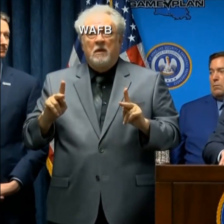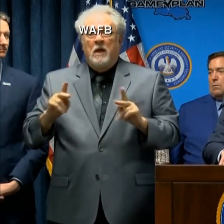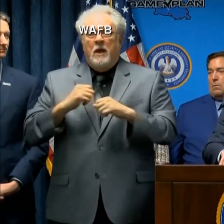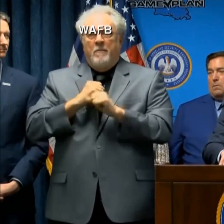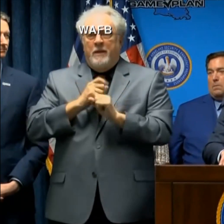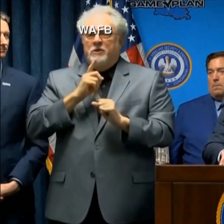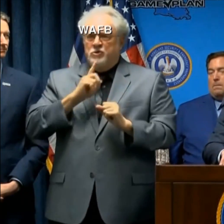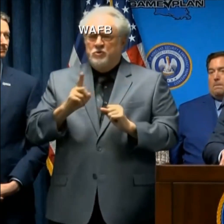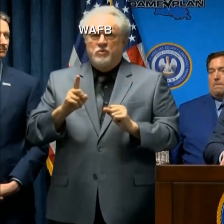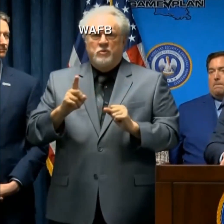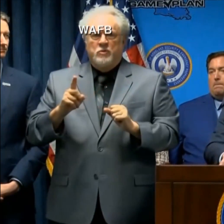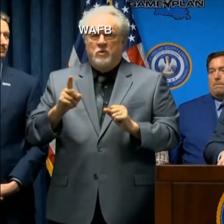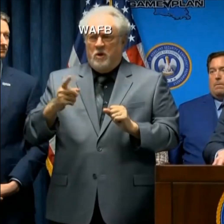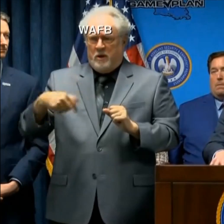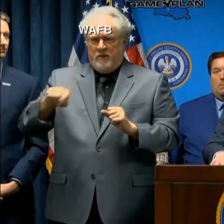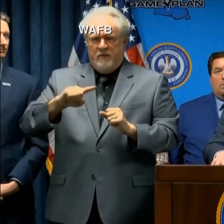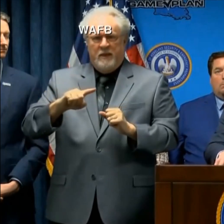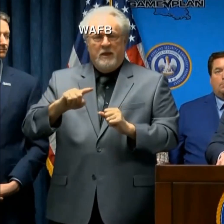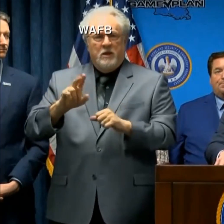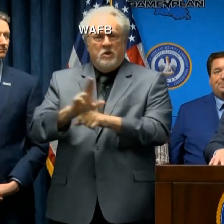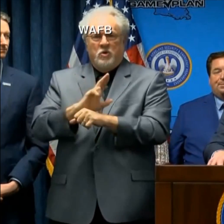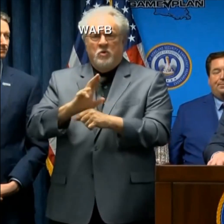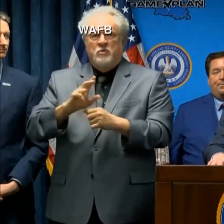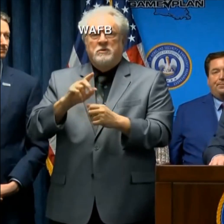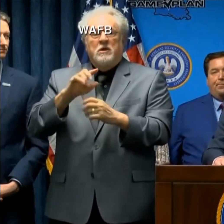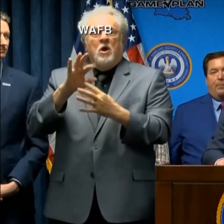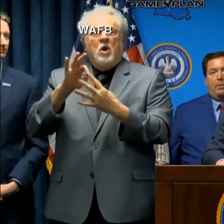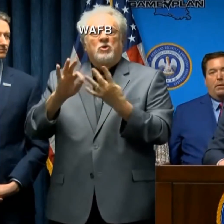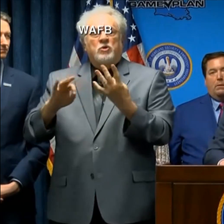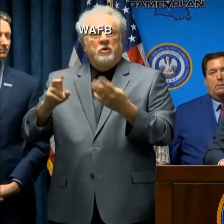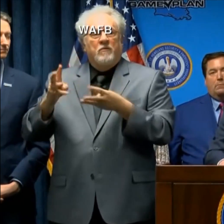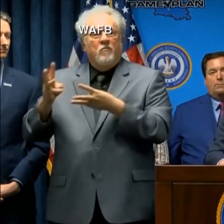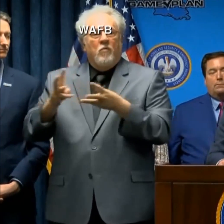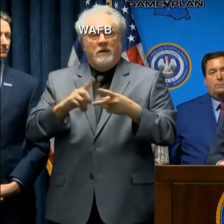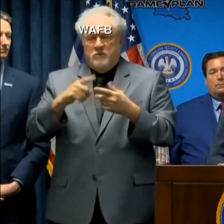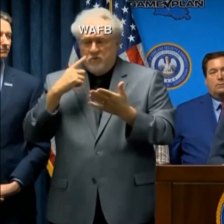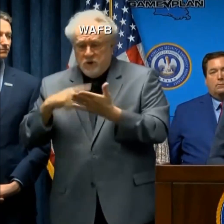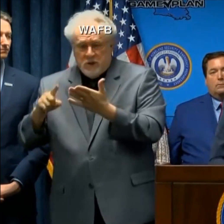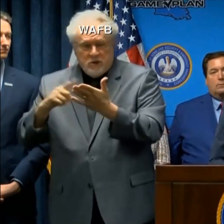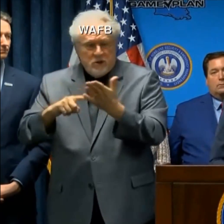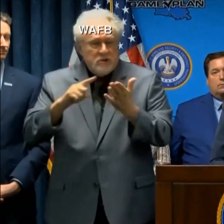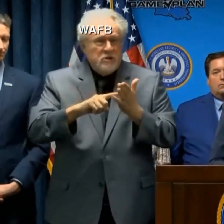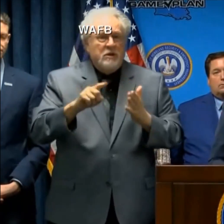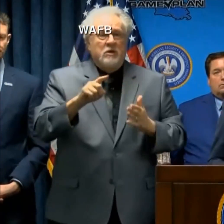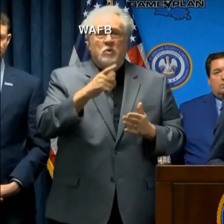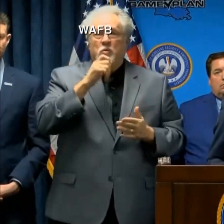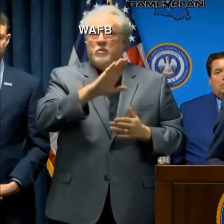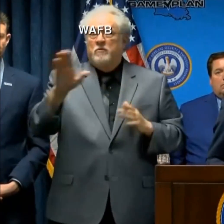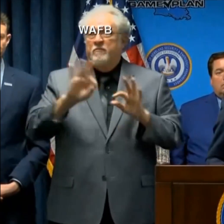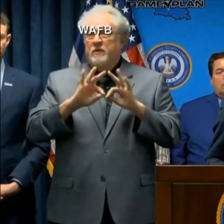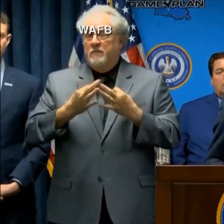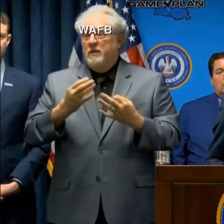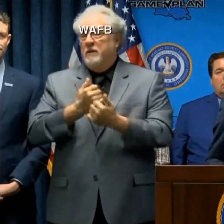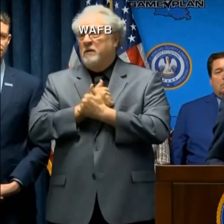that they take advantage of alternative ways to check in on their loved ones the